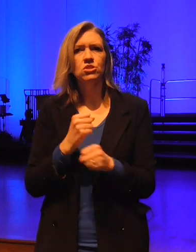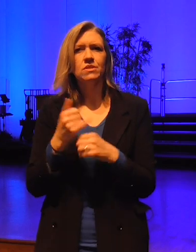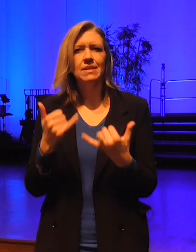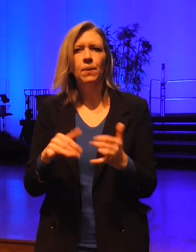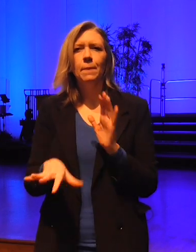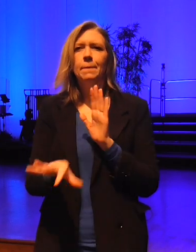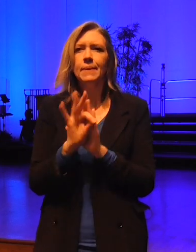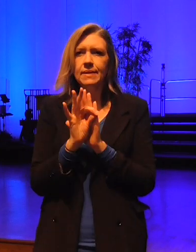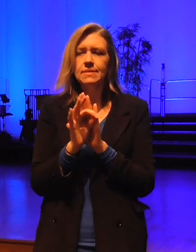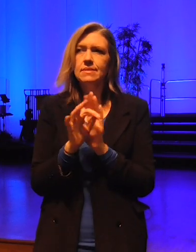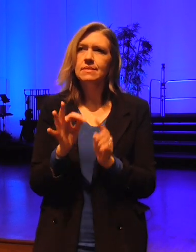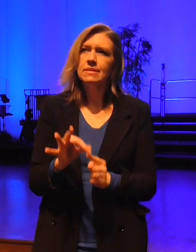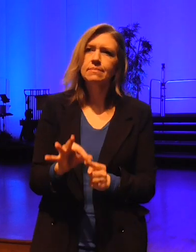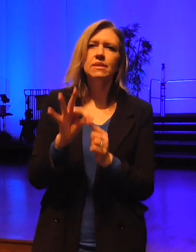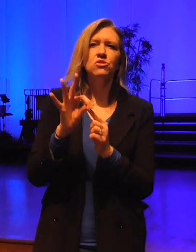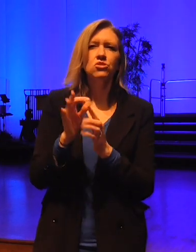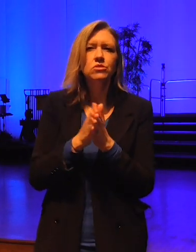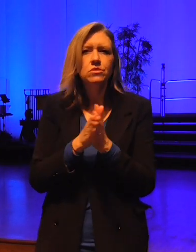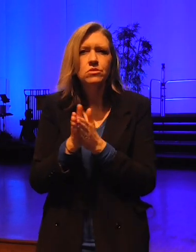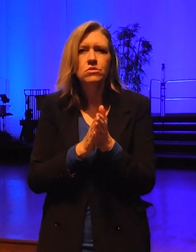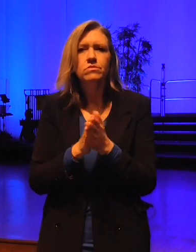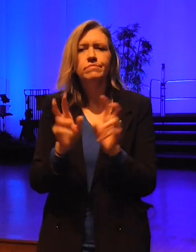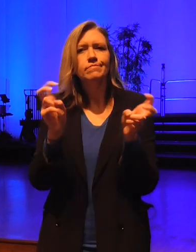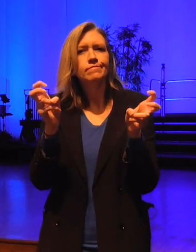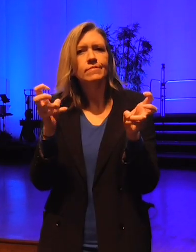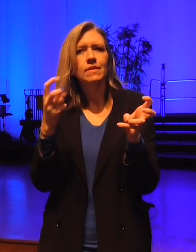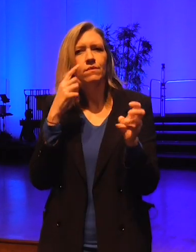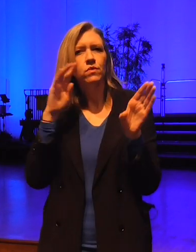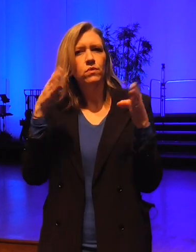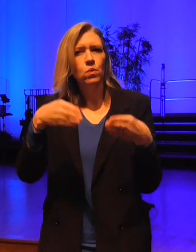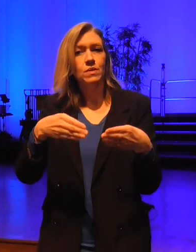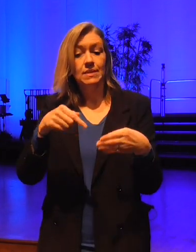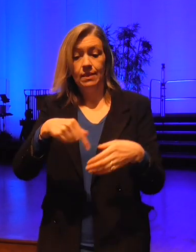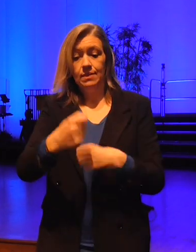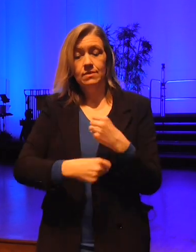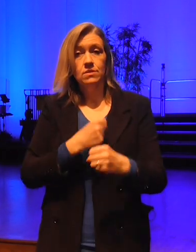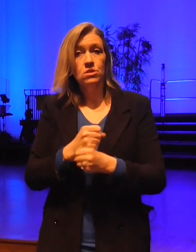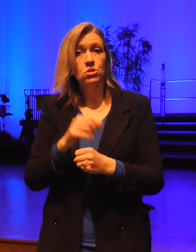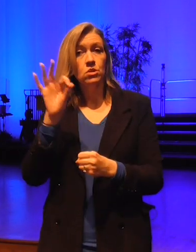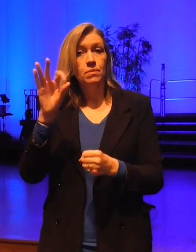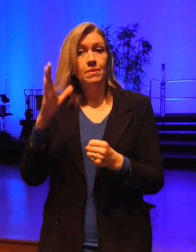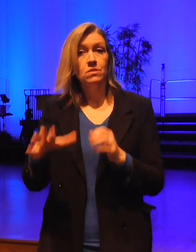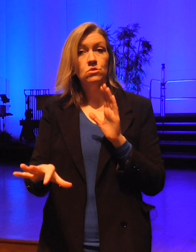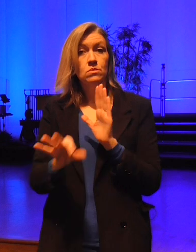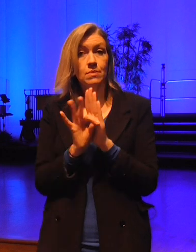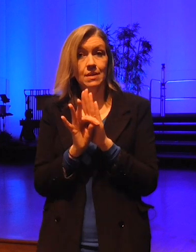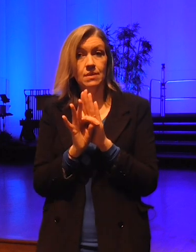on and programming and this year the ministers have decided upon the initiative of the divine